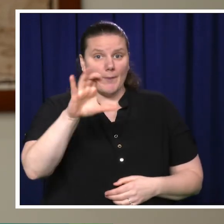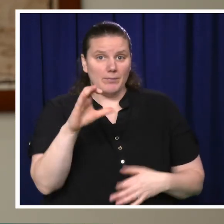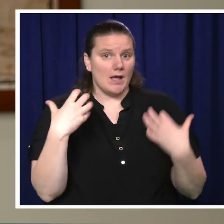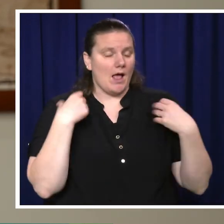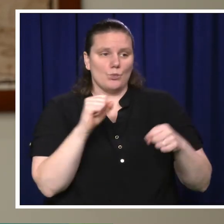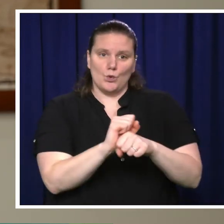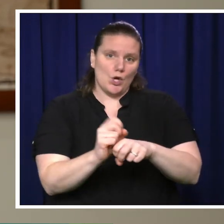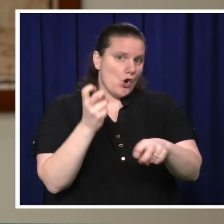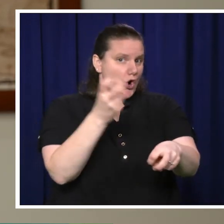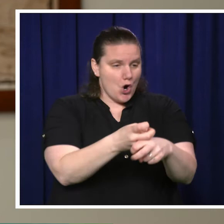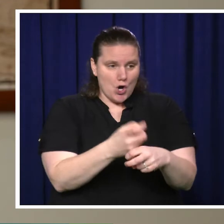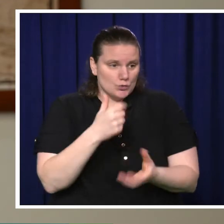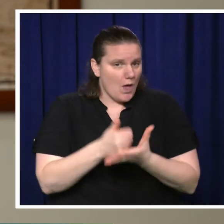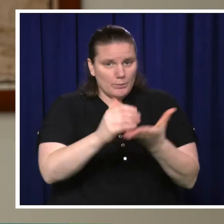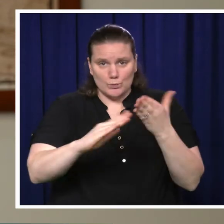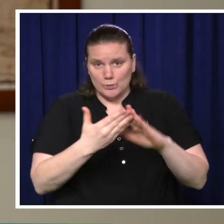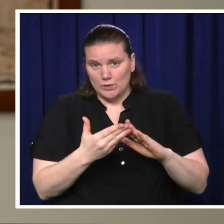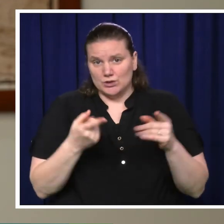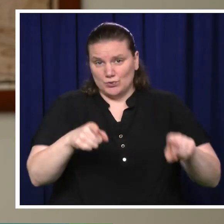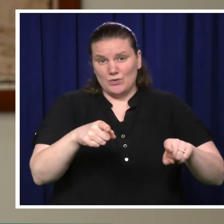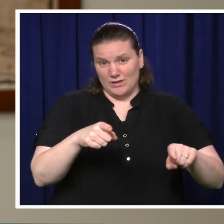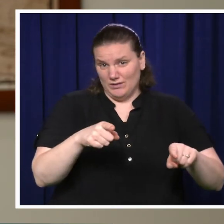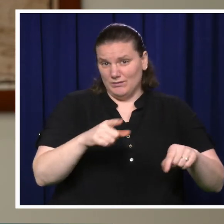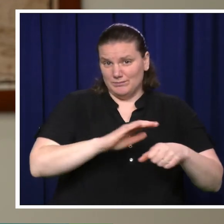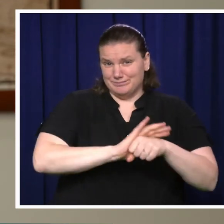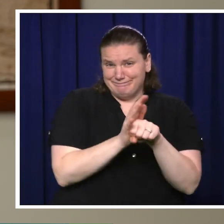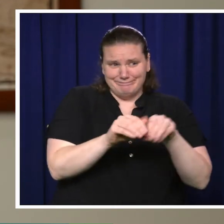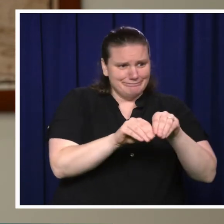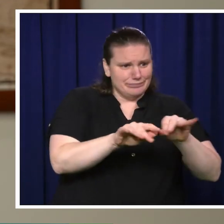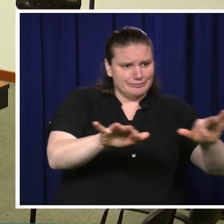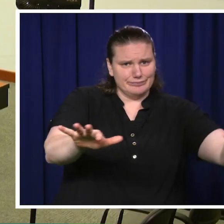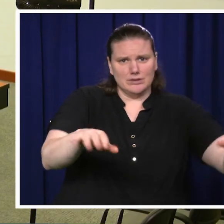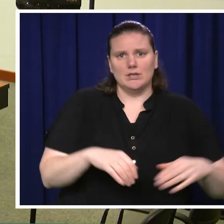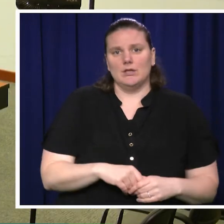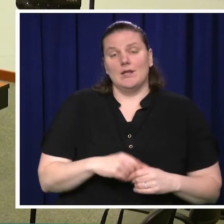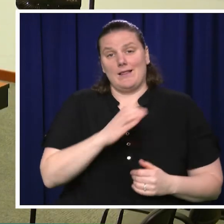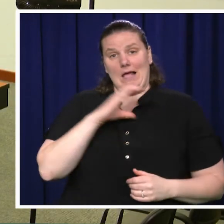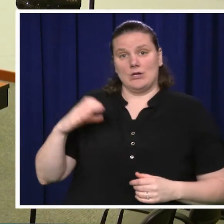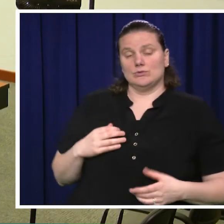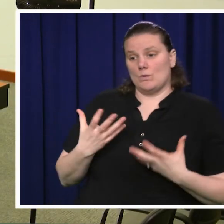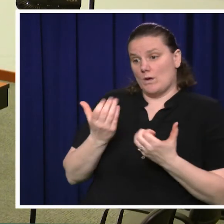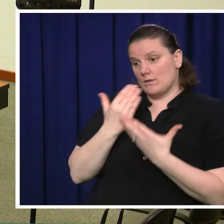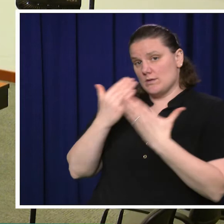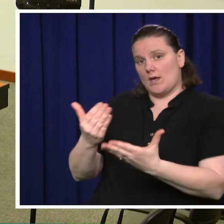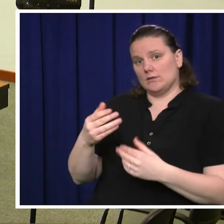Clark County Public Health has been working very hard to help our community during the covid-19 pandemic. On behalf of the Council.